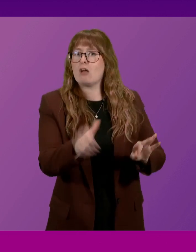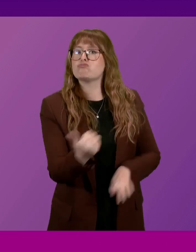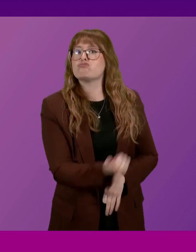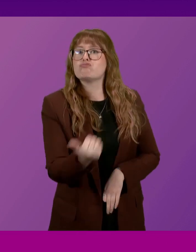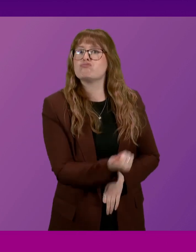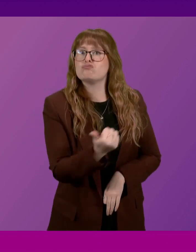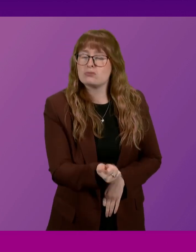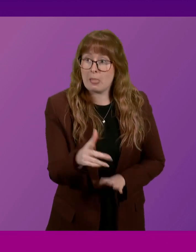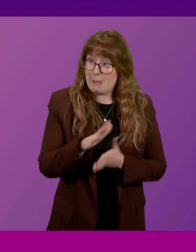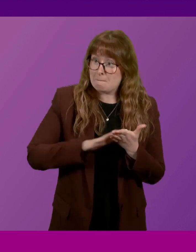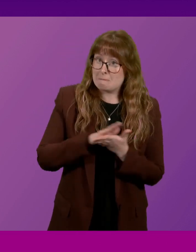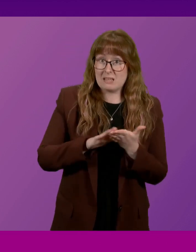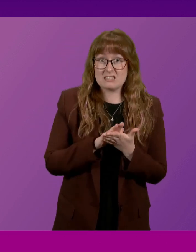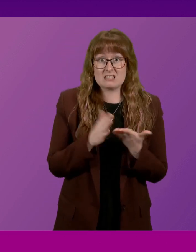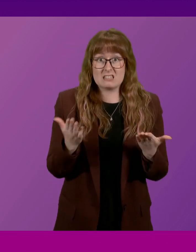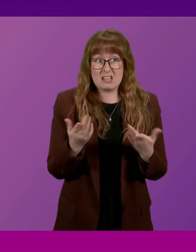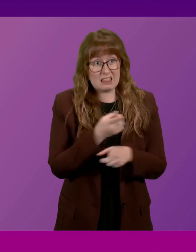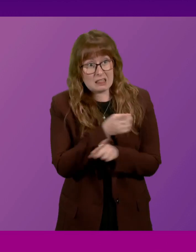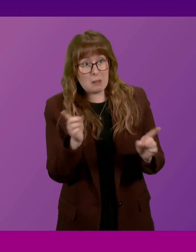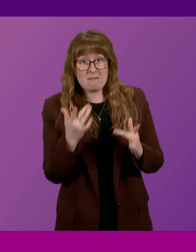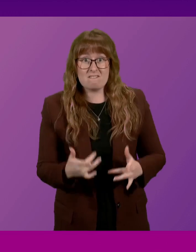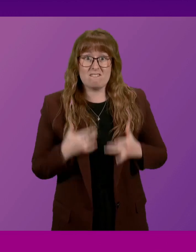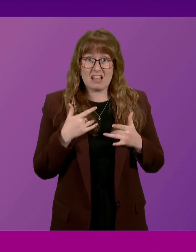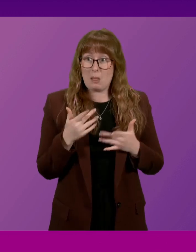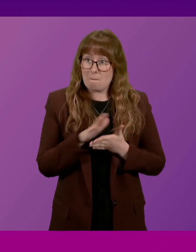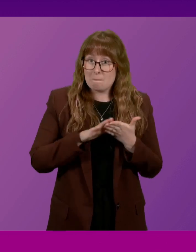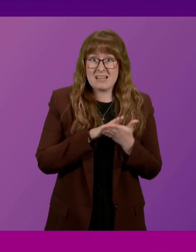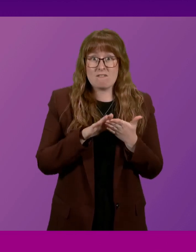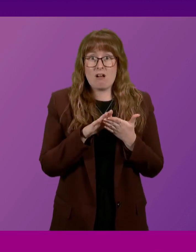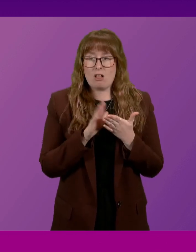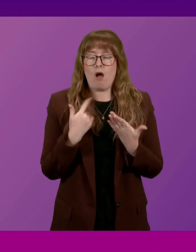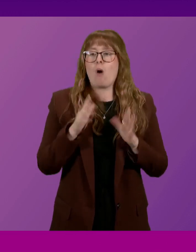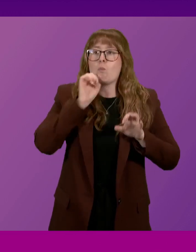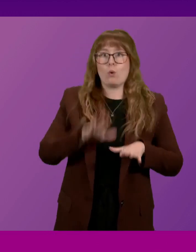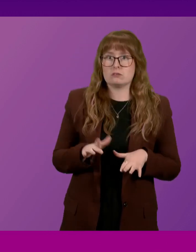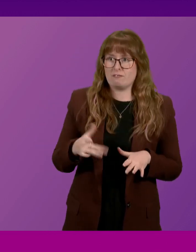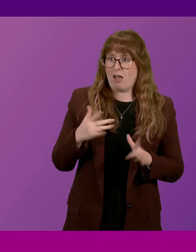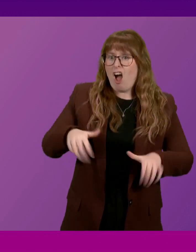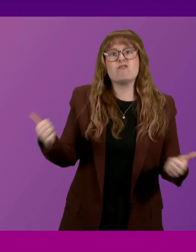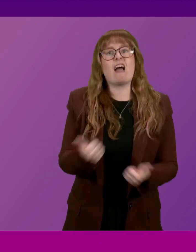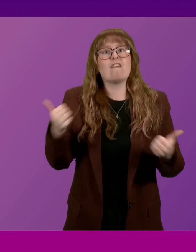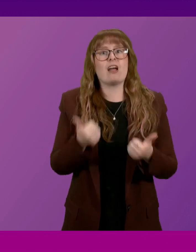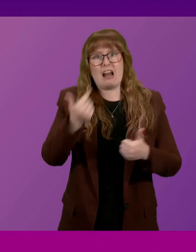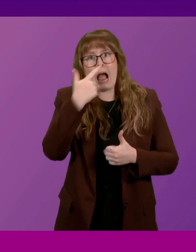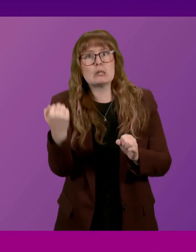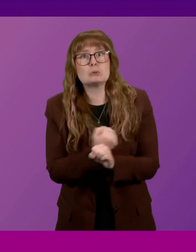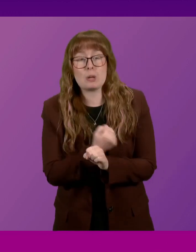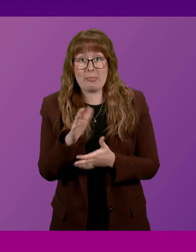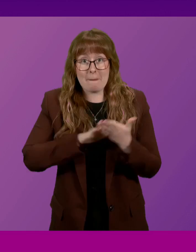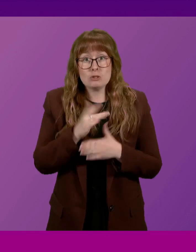which means that there is no longer any meaningful deterrent. That inevitably fuels youth violence.